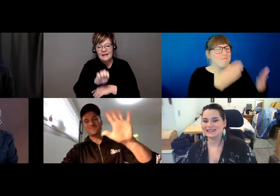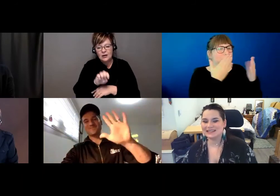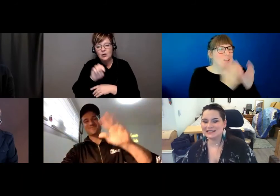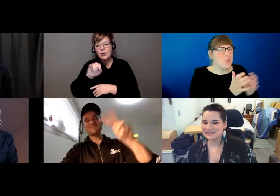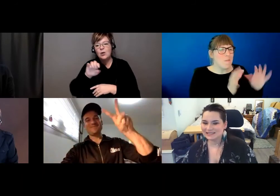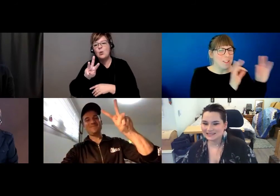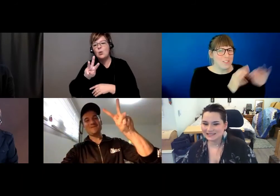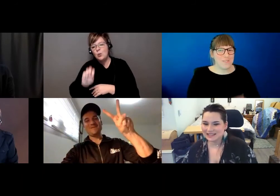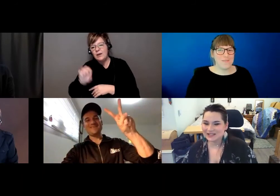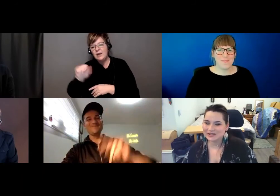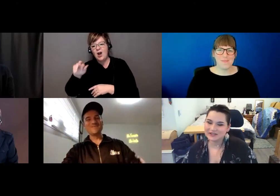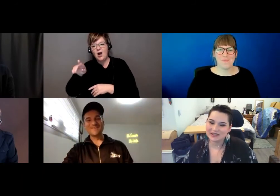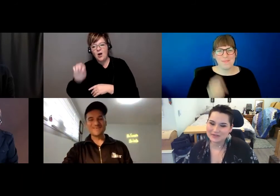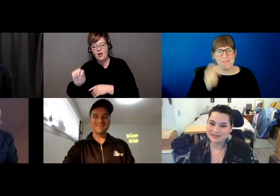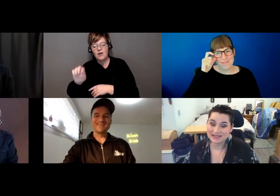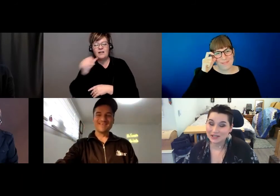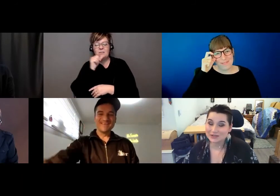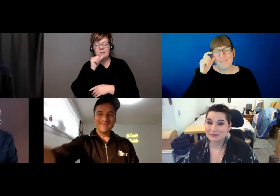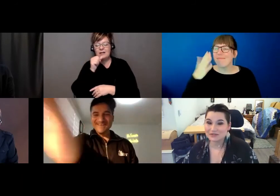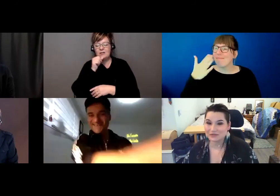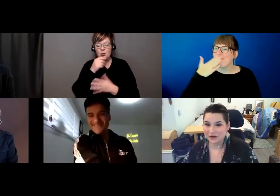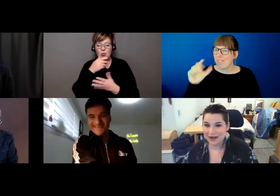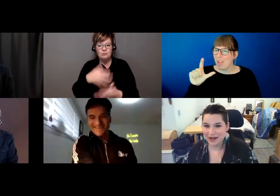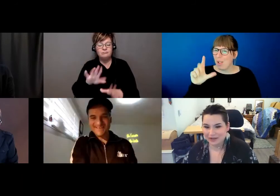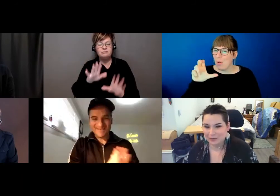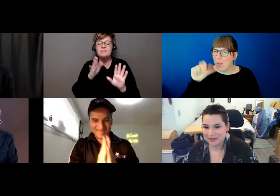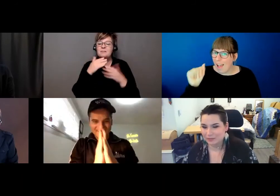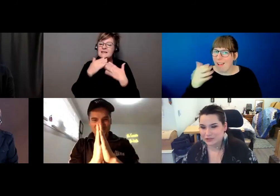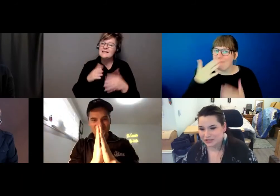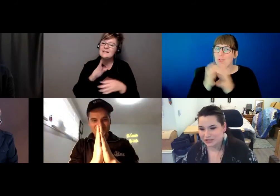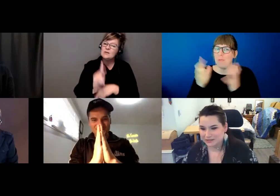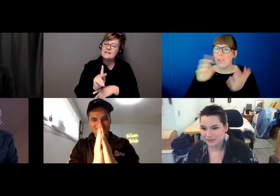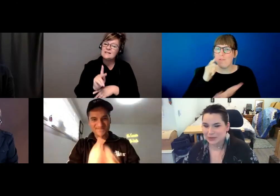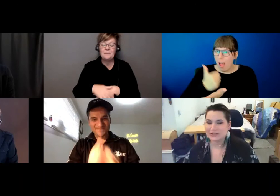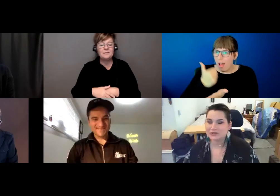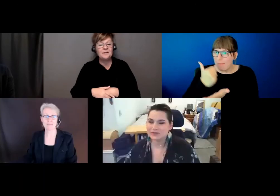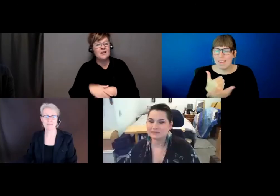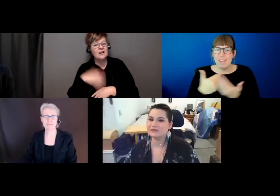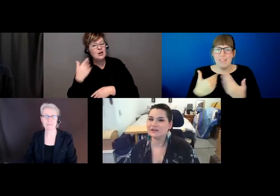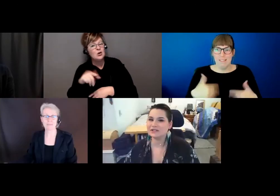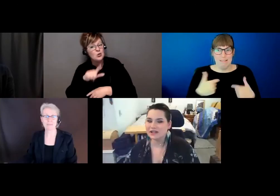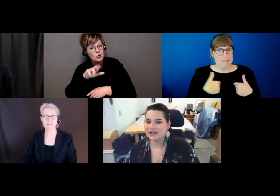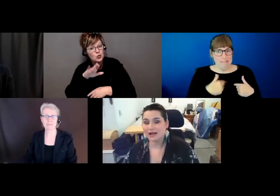THANK YOU, LUCA, THANK YOU FOR HELPING OUT WITH THAT PORTION. I DON'T SPEAK FRENCH, I